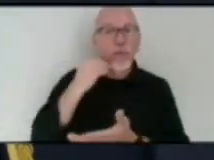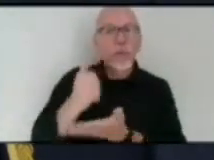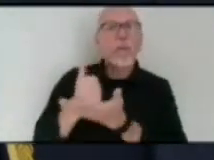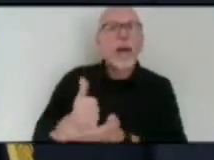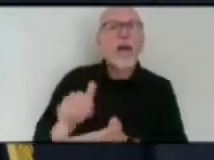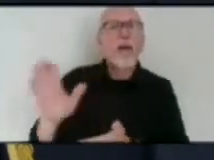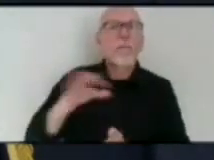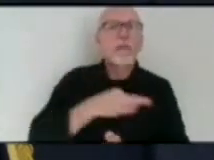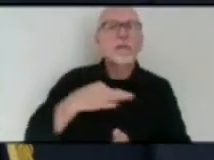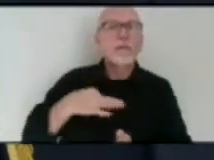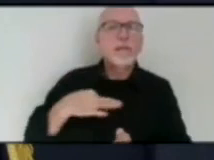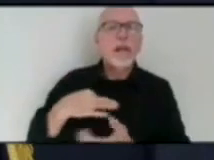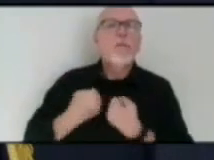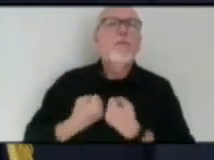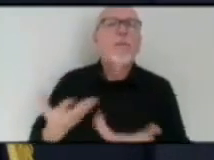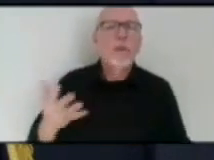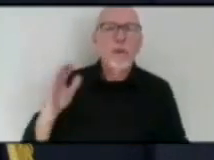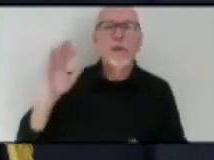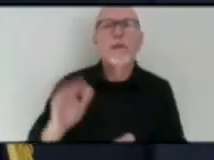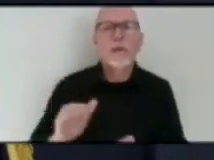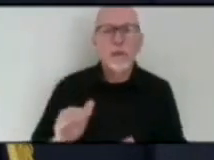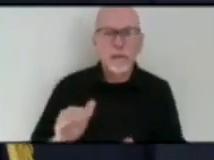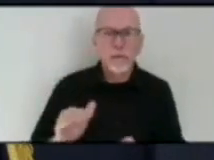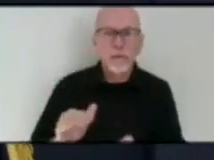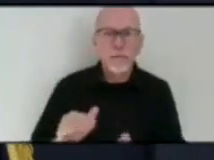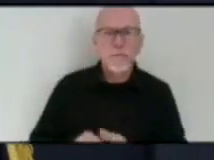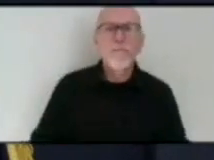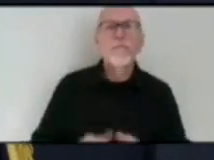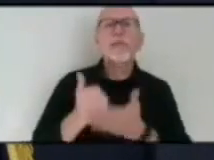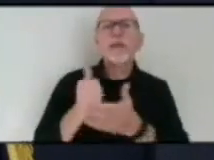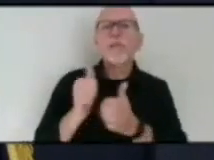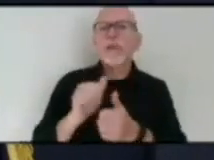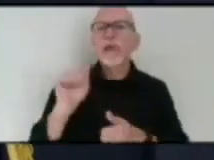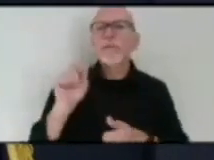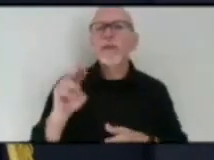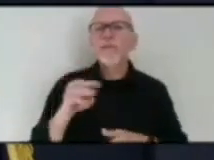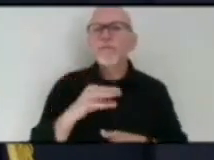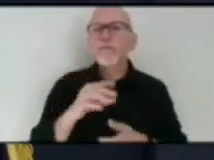administration administrative tasks, helping with ensuring CDC guidelines or